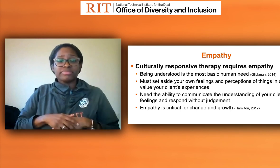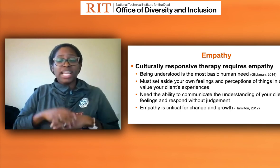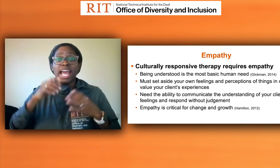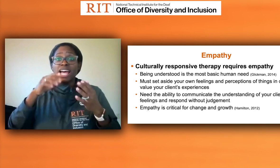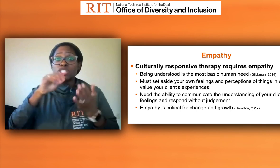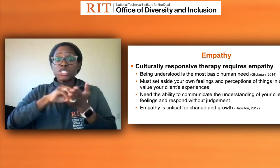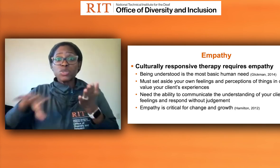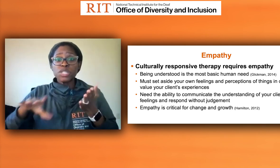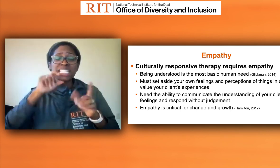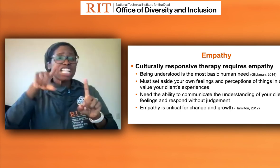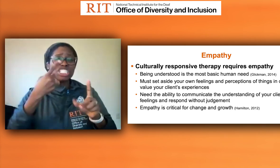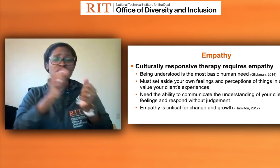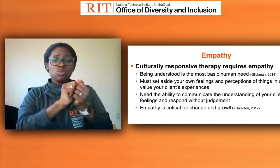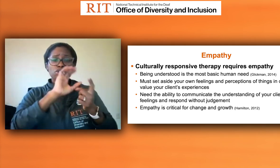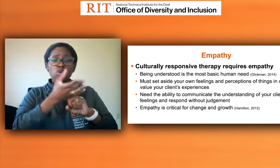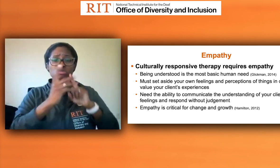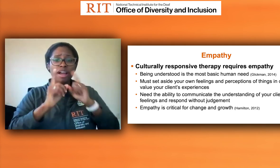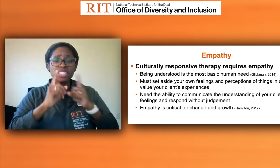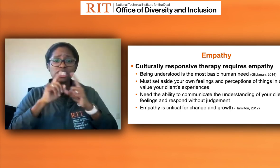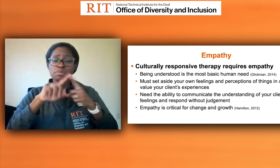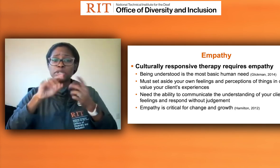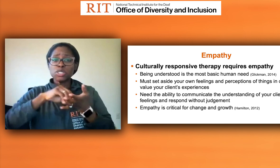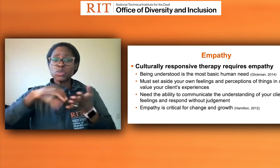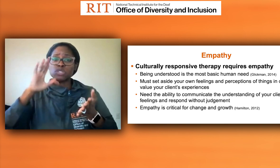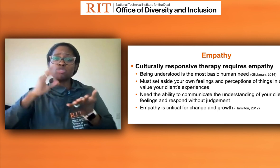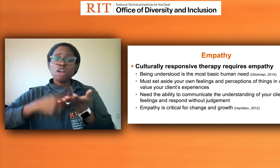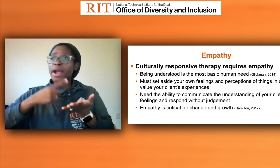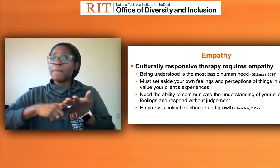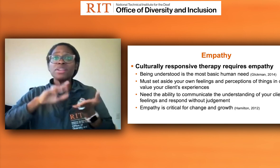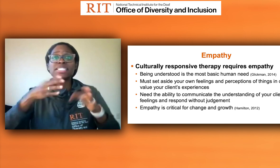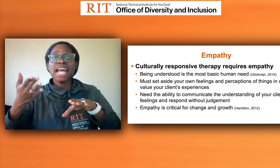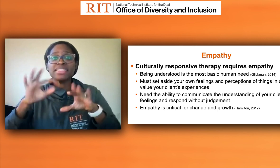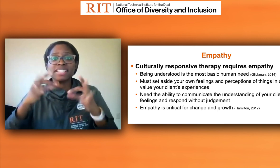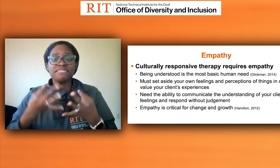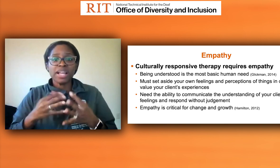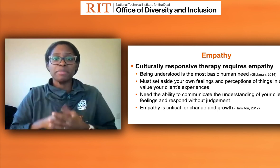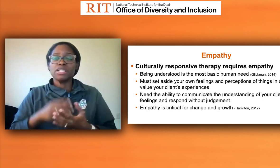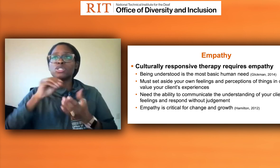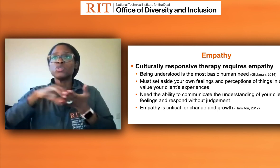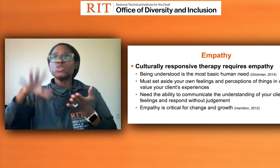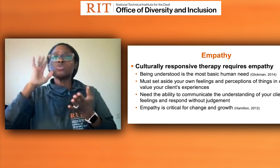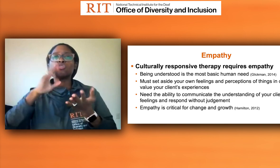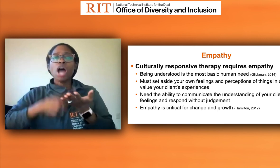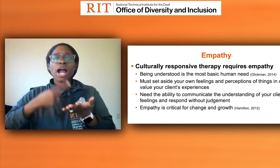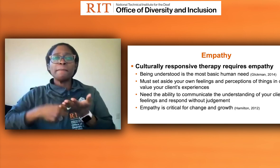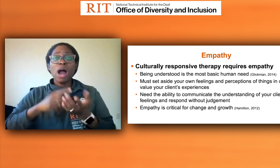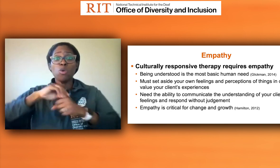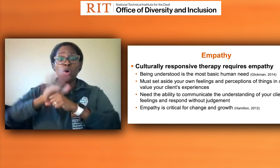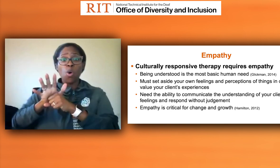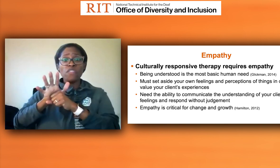Sometimes, that's all that's needed. And students not only with cultural conversations, but talking about other traumatic events, such as